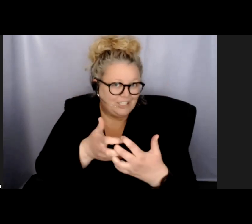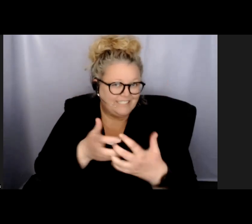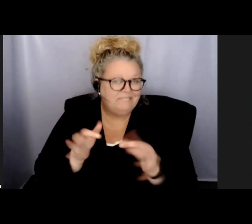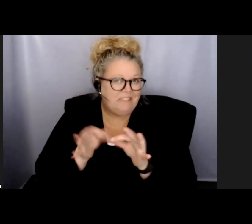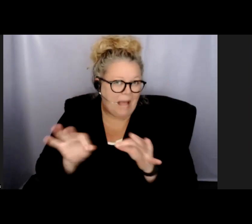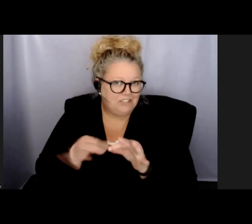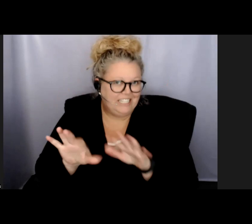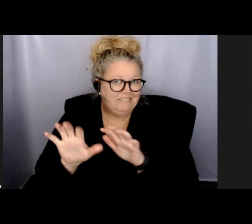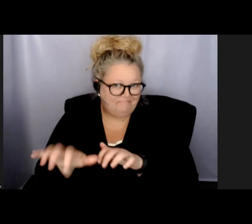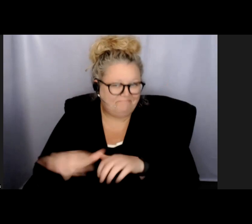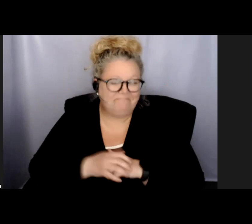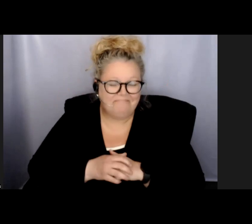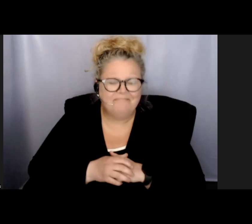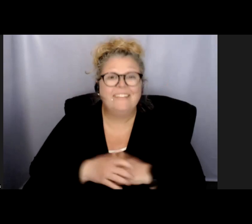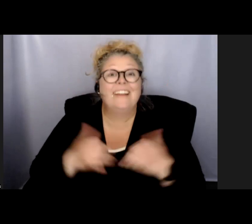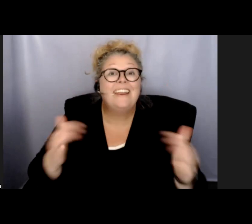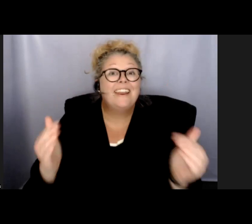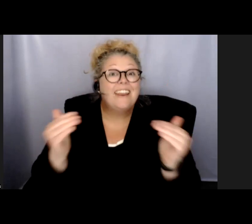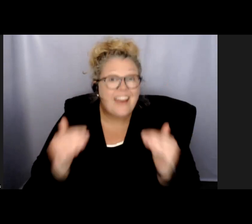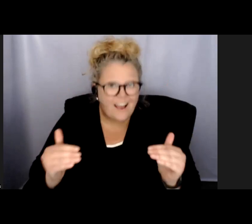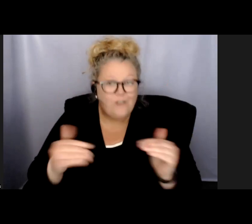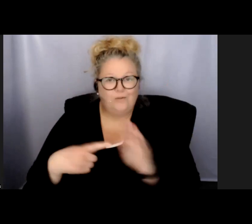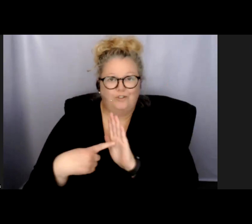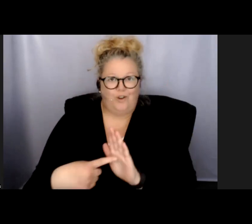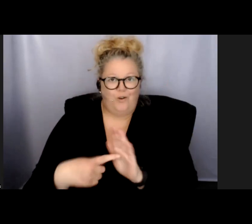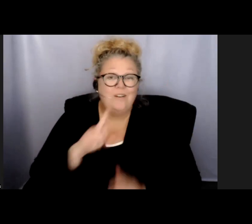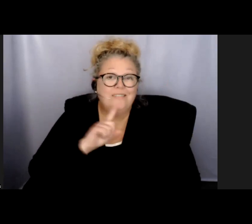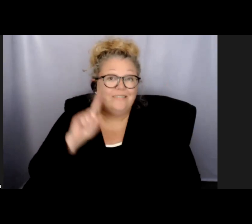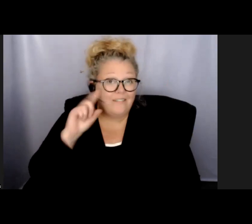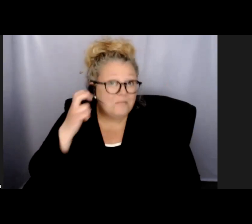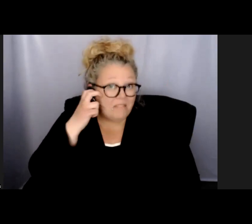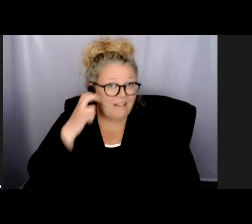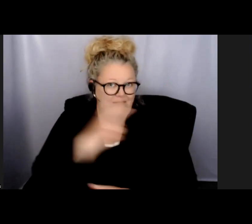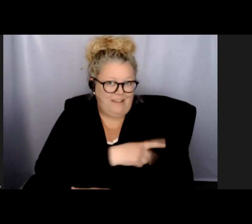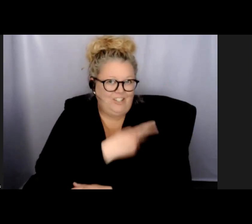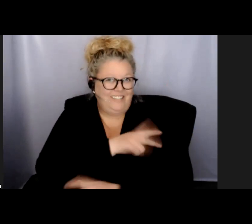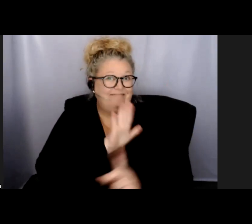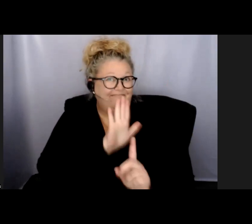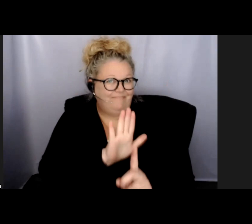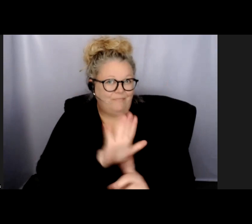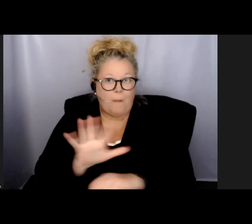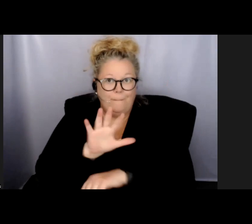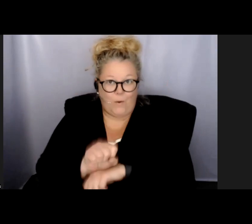now show a deaf-blind patient with their appointment. this time an accommodation